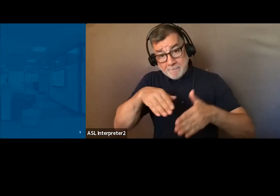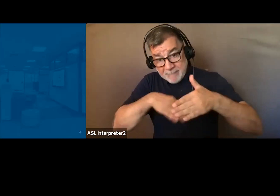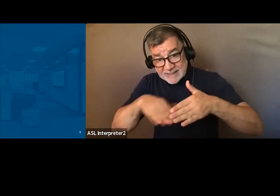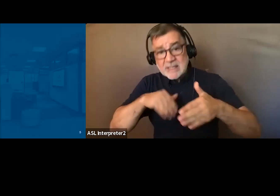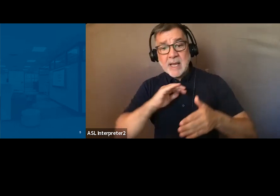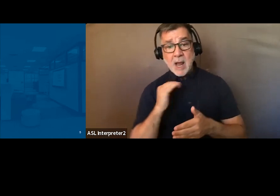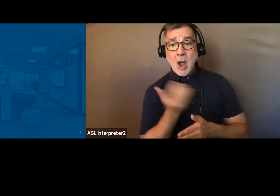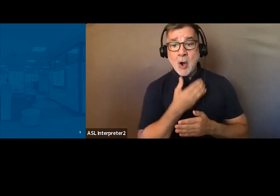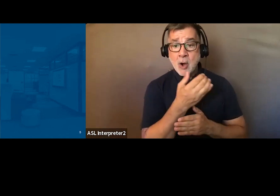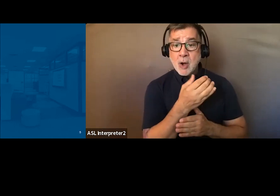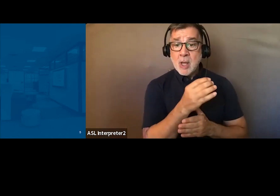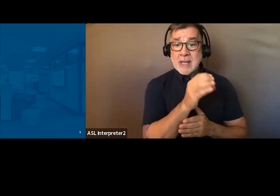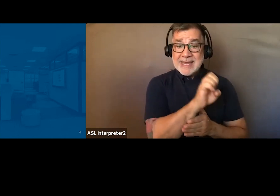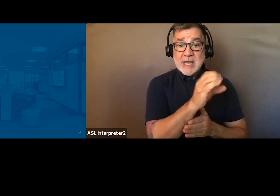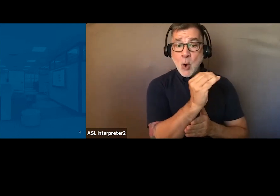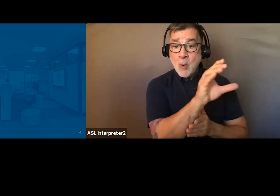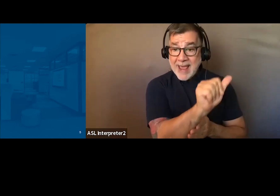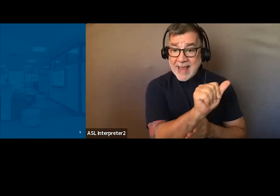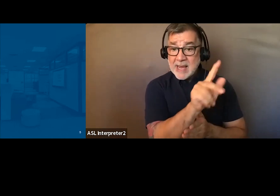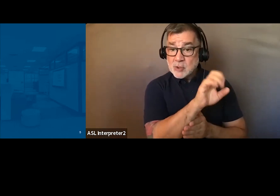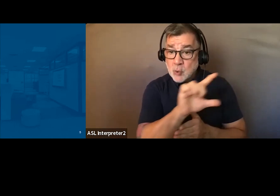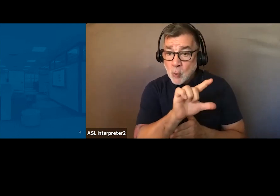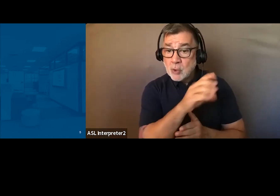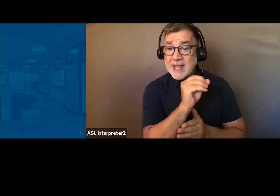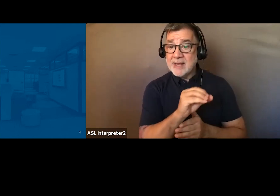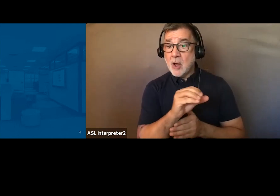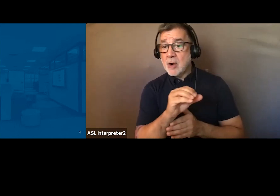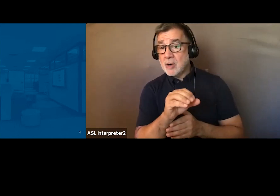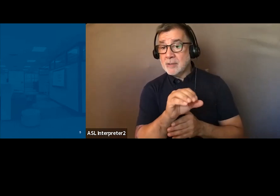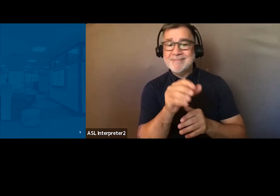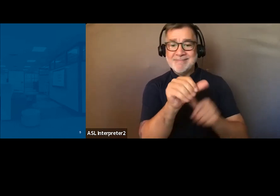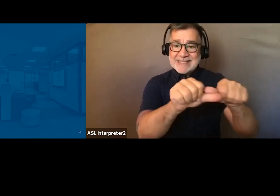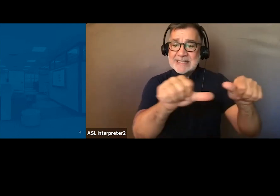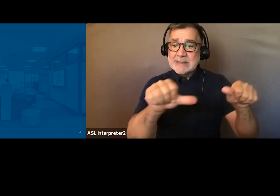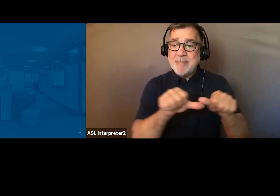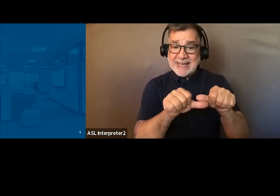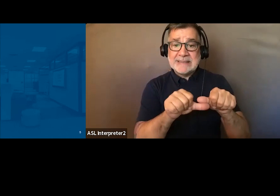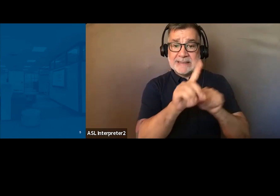and our eSmart system that does the building drawings. EOA is something that's online on gsa.gov